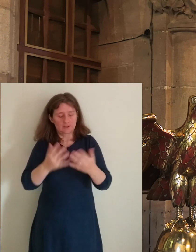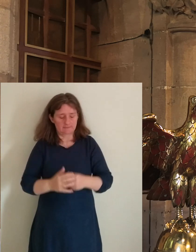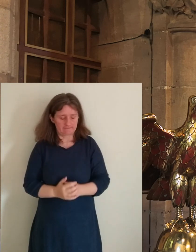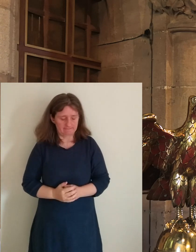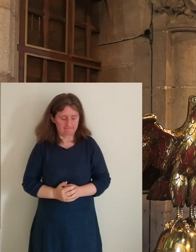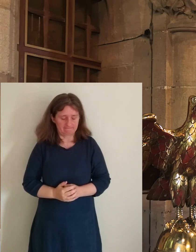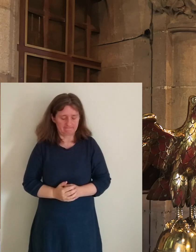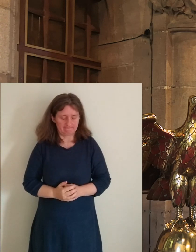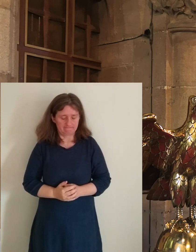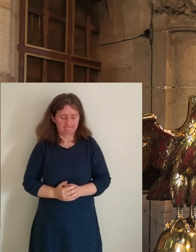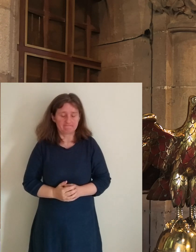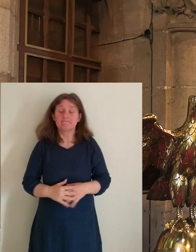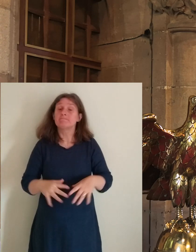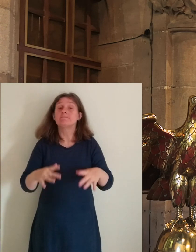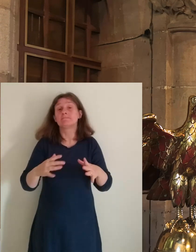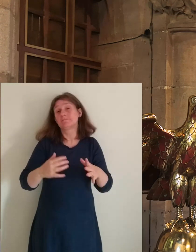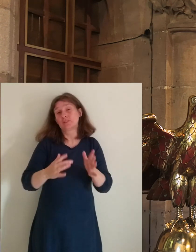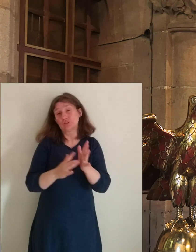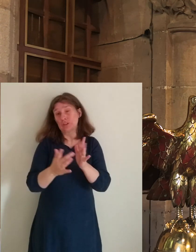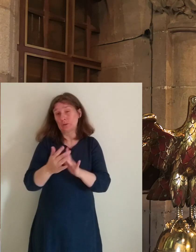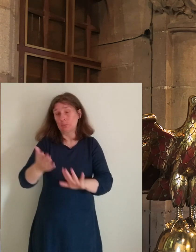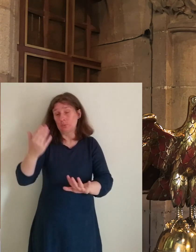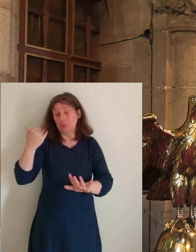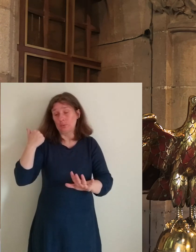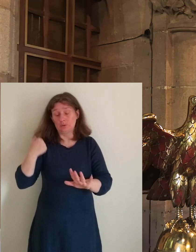today. We like Jesus so many years ago surrounded